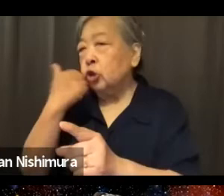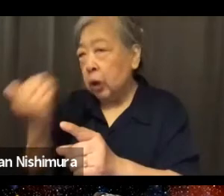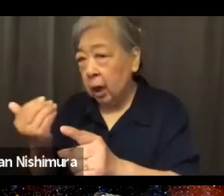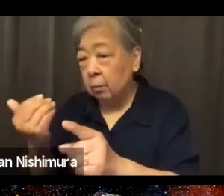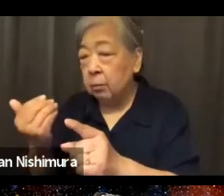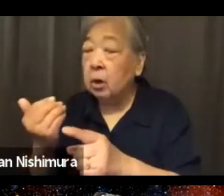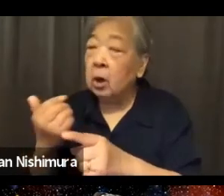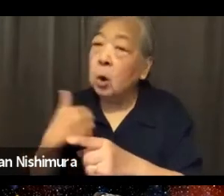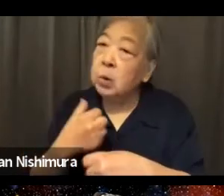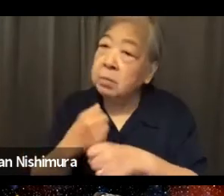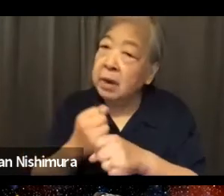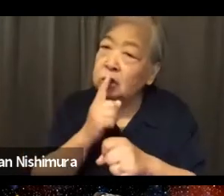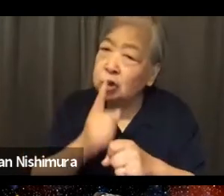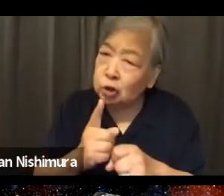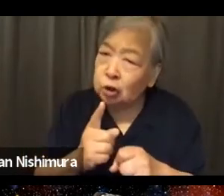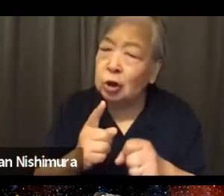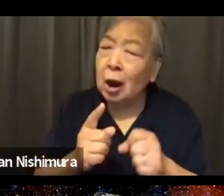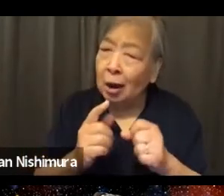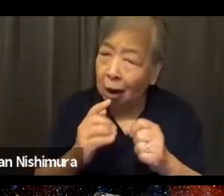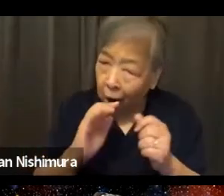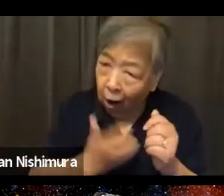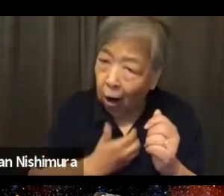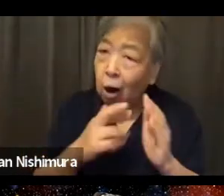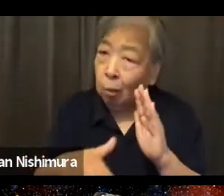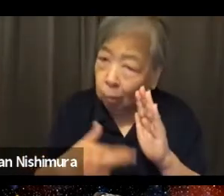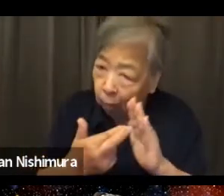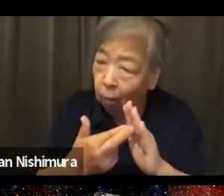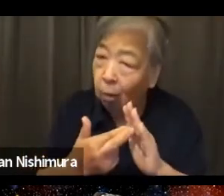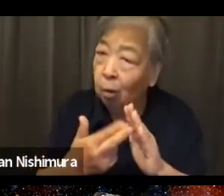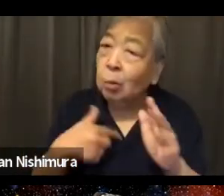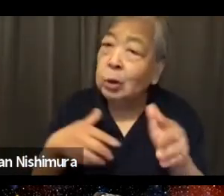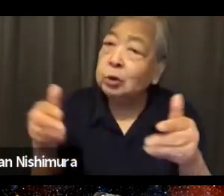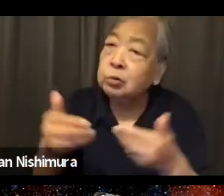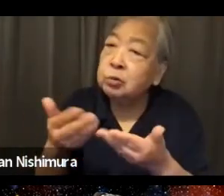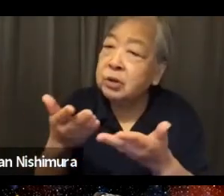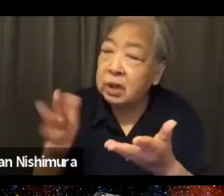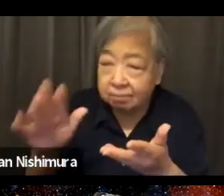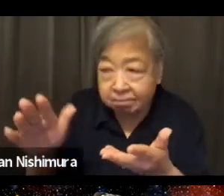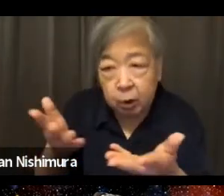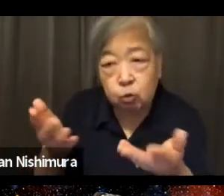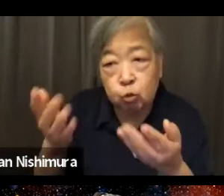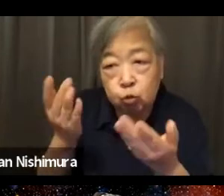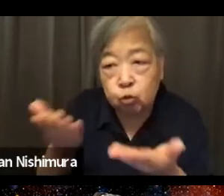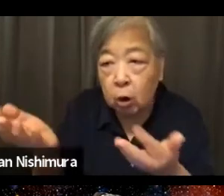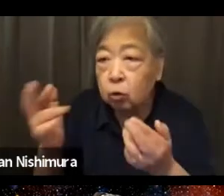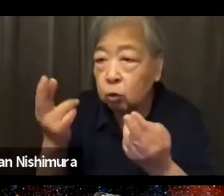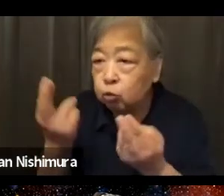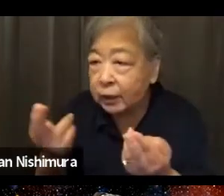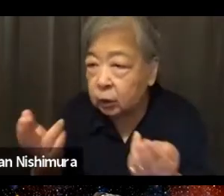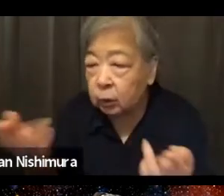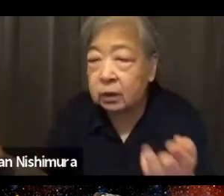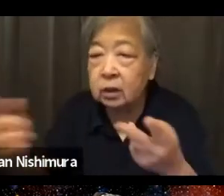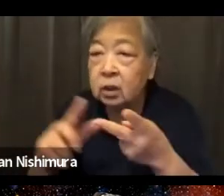role seriously and introducing things like resources and accessibility tools on campuses